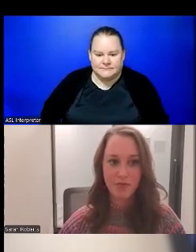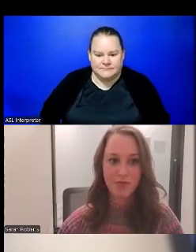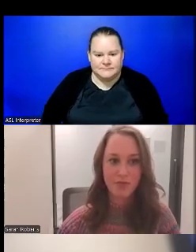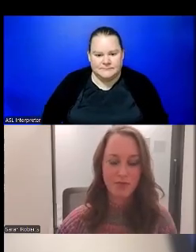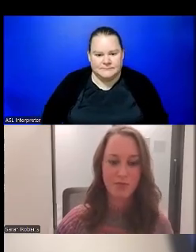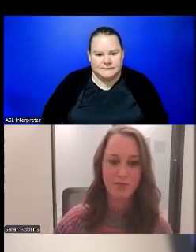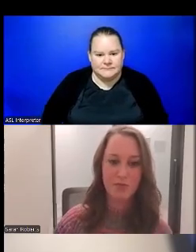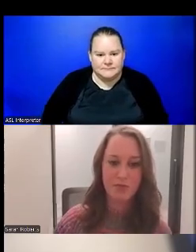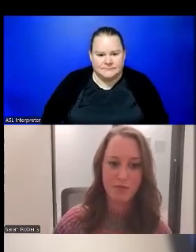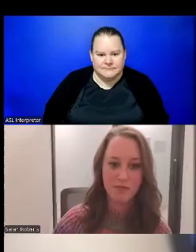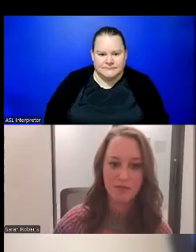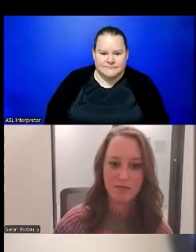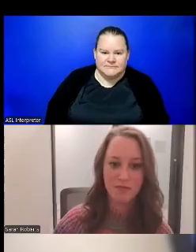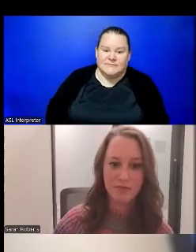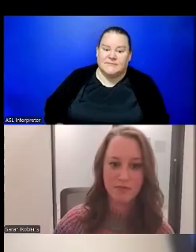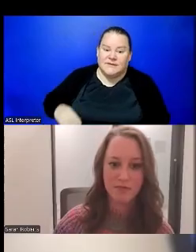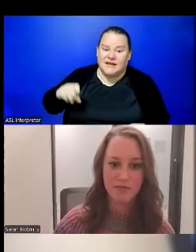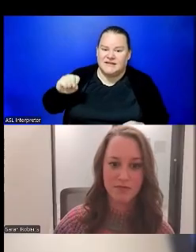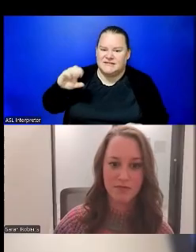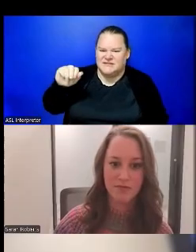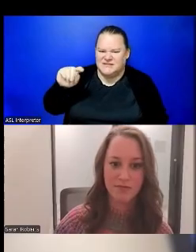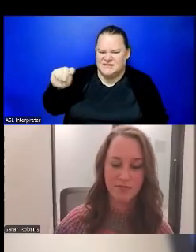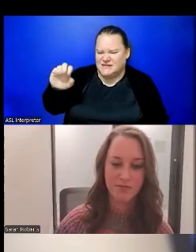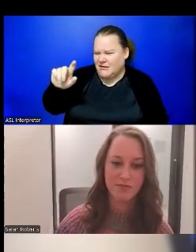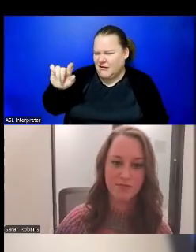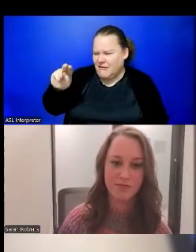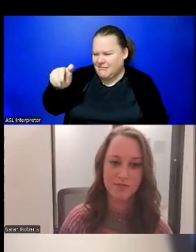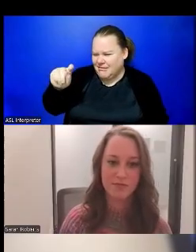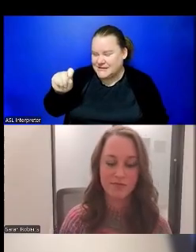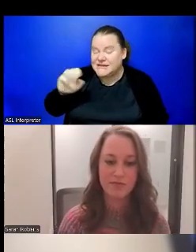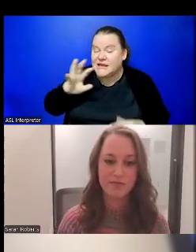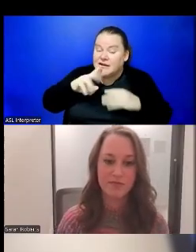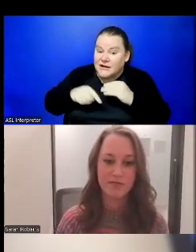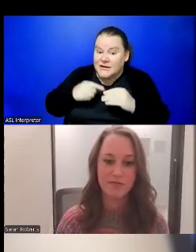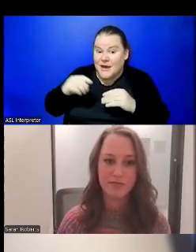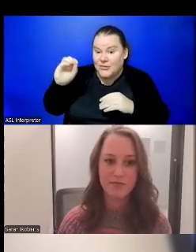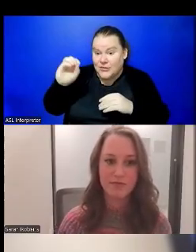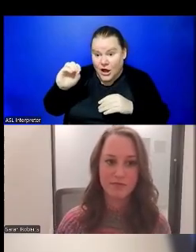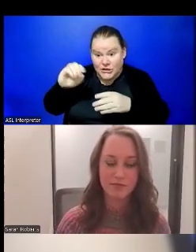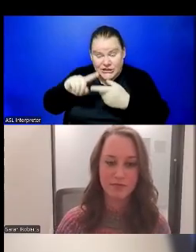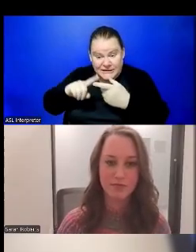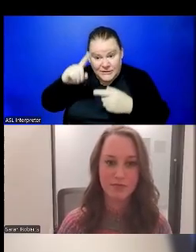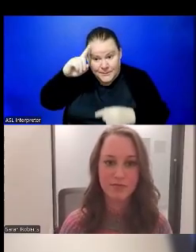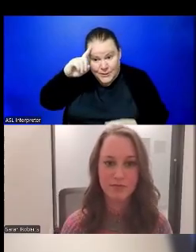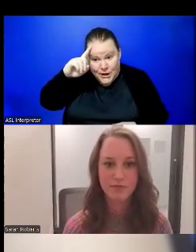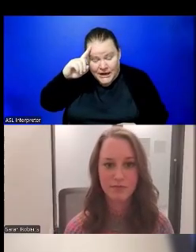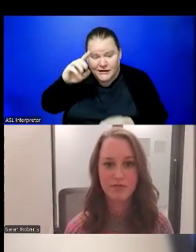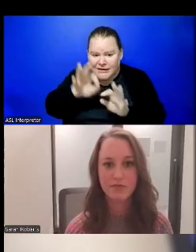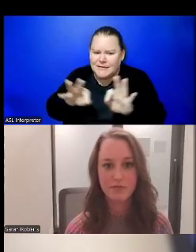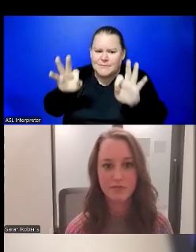Scott Clements: We've talked a little bit about the oxygen to the brain and the importance of nutrition via the NG tube. And